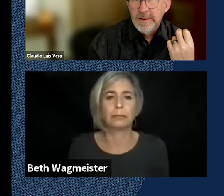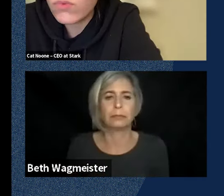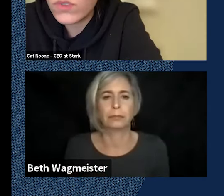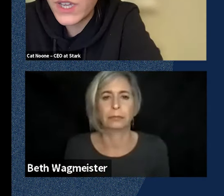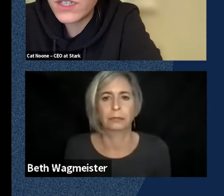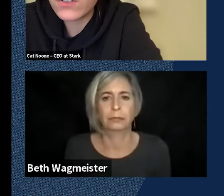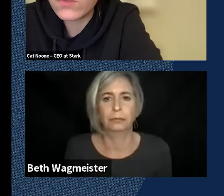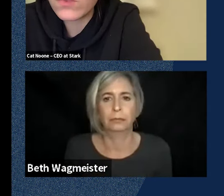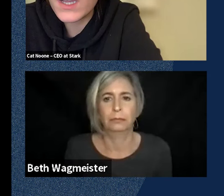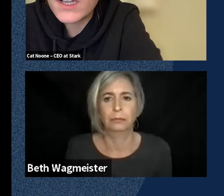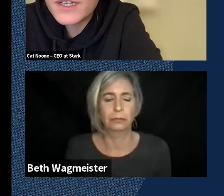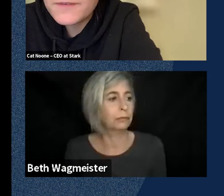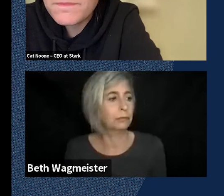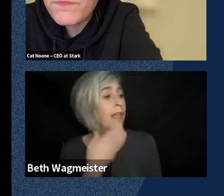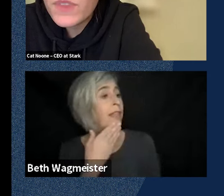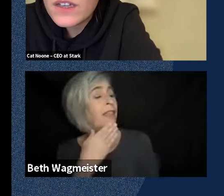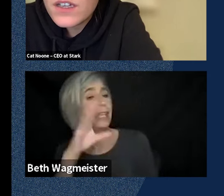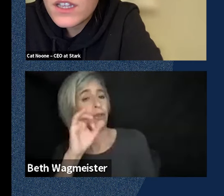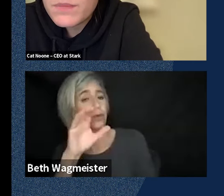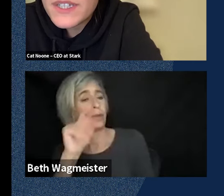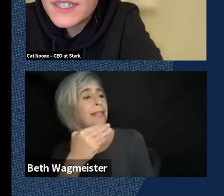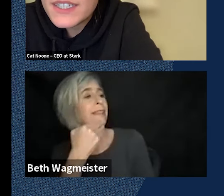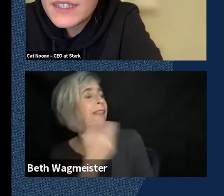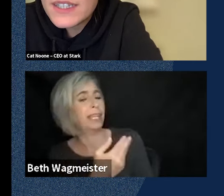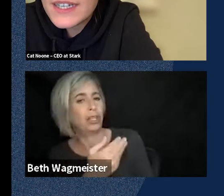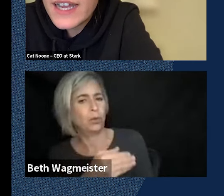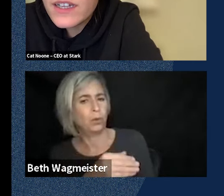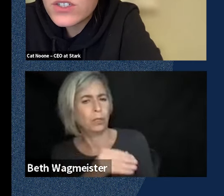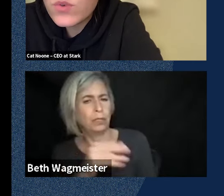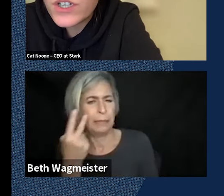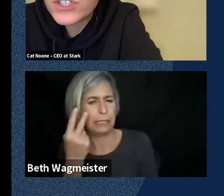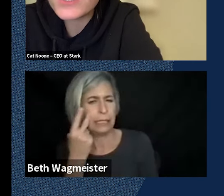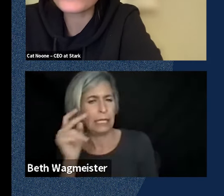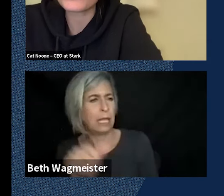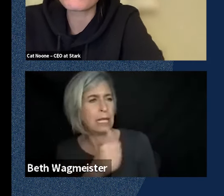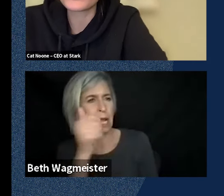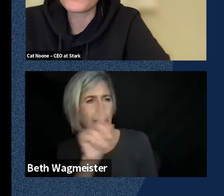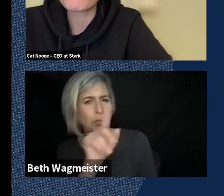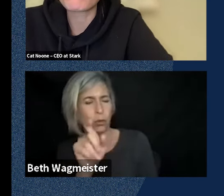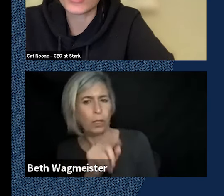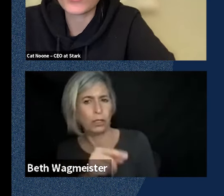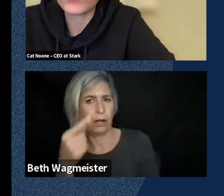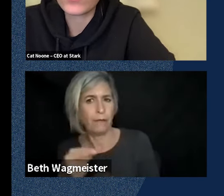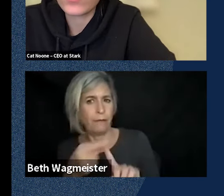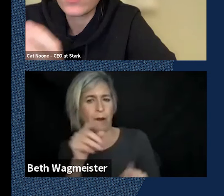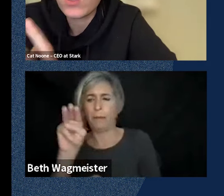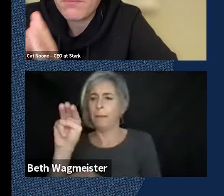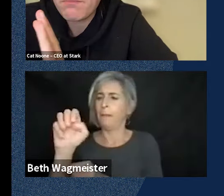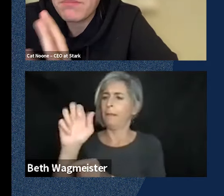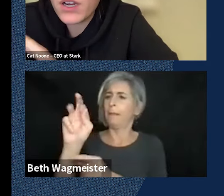And let me see the next question is from Mark.